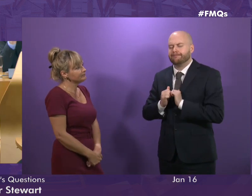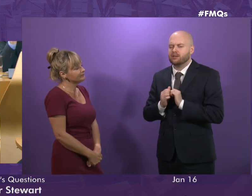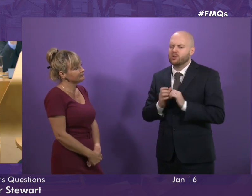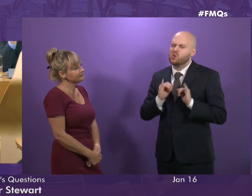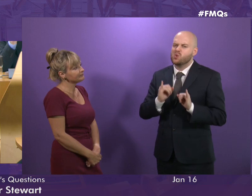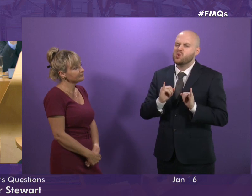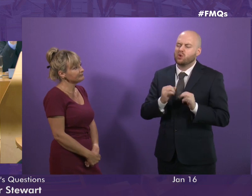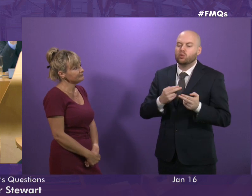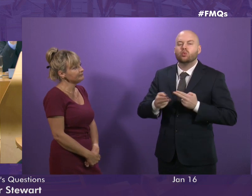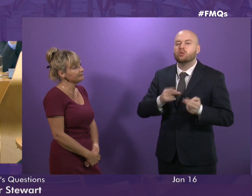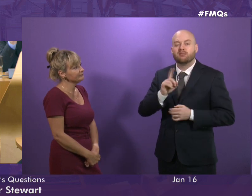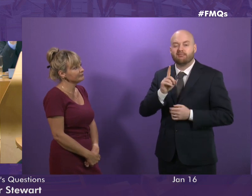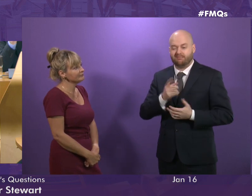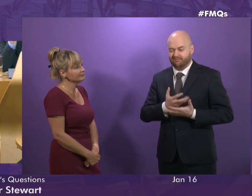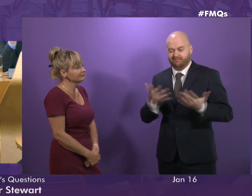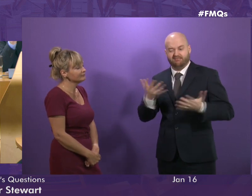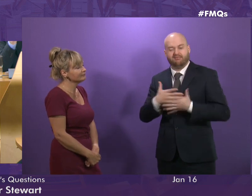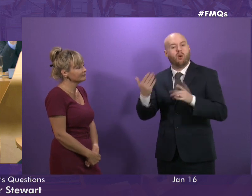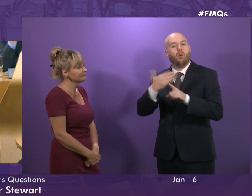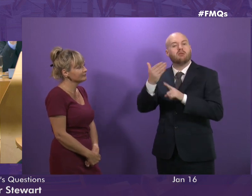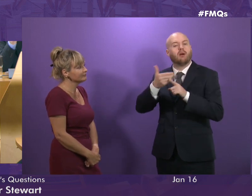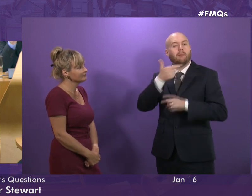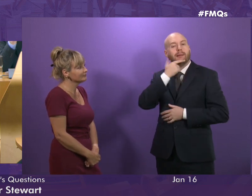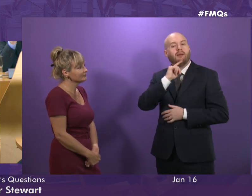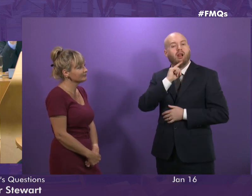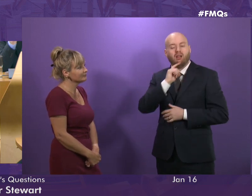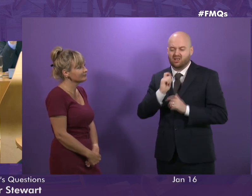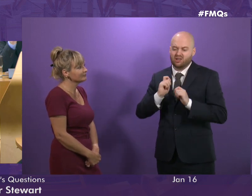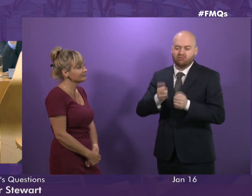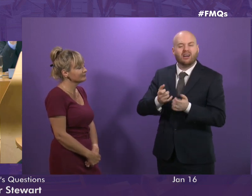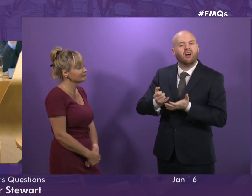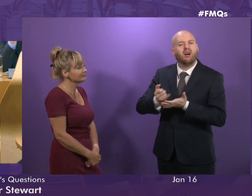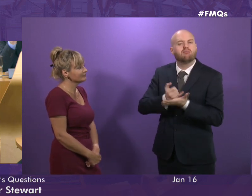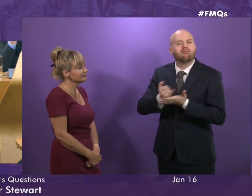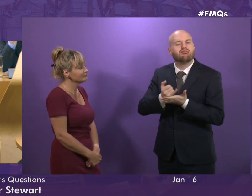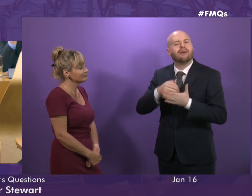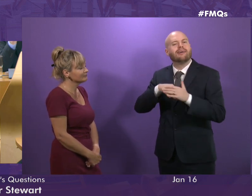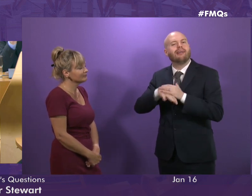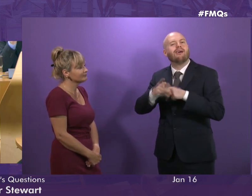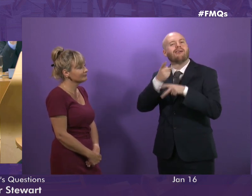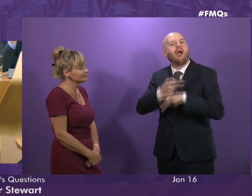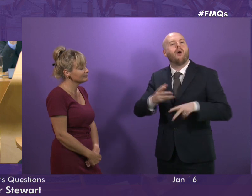people have been mistreated by staff in care homes across Tayside and Fife in recent years.